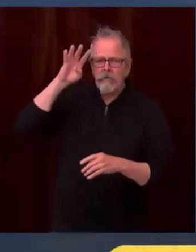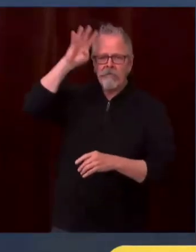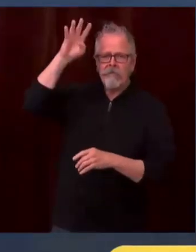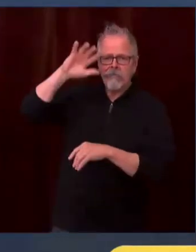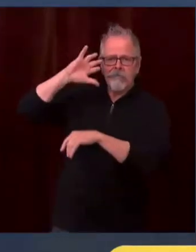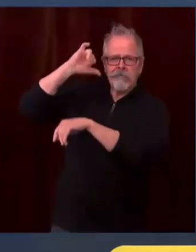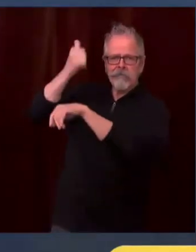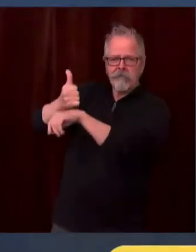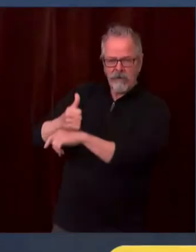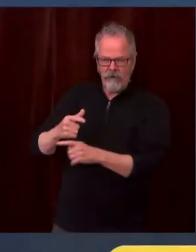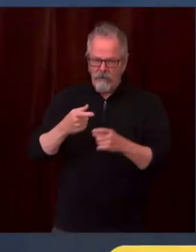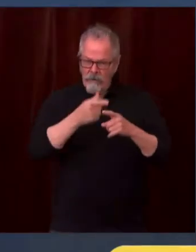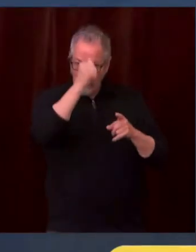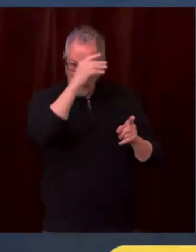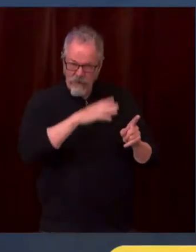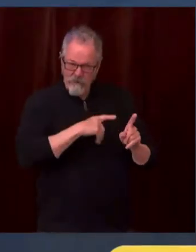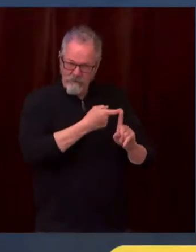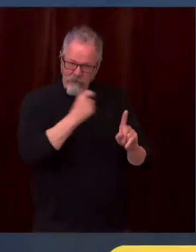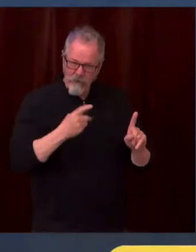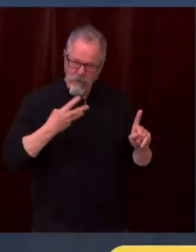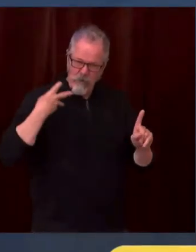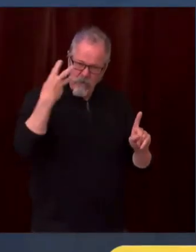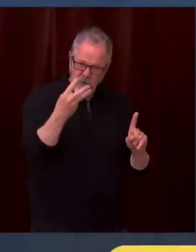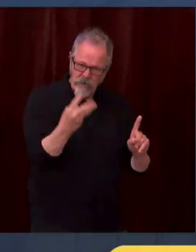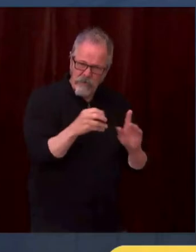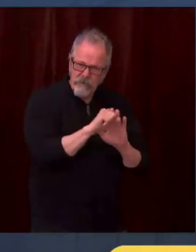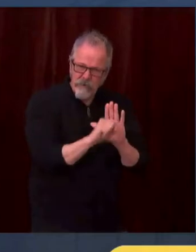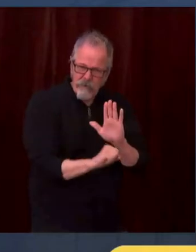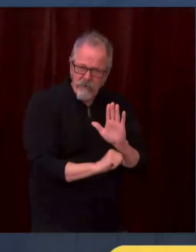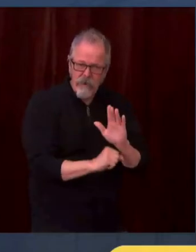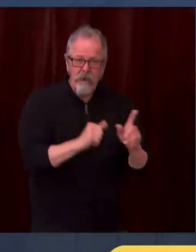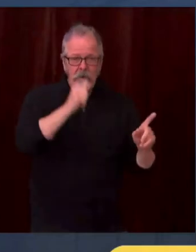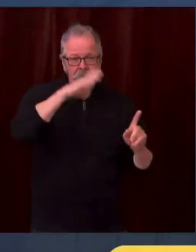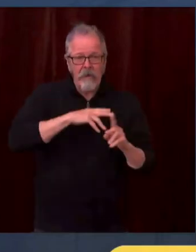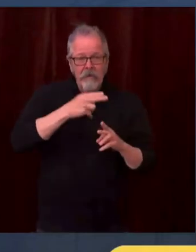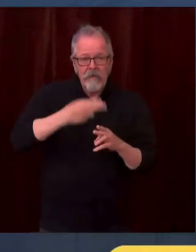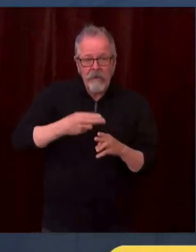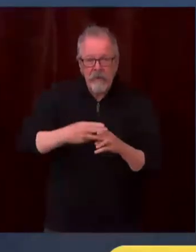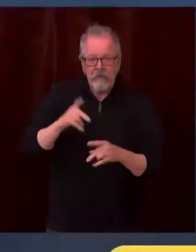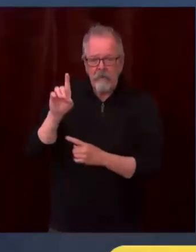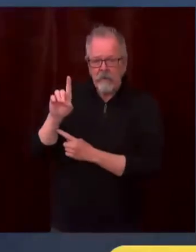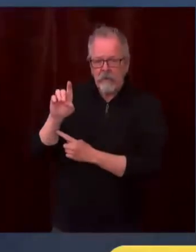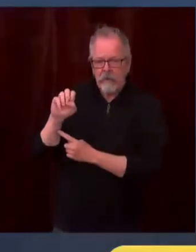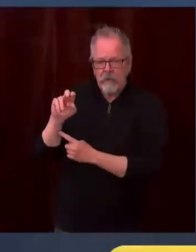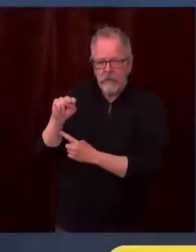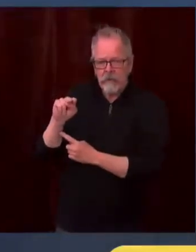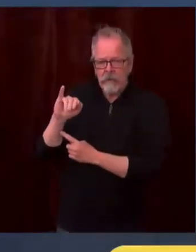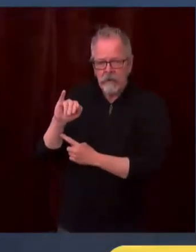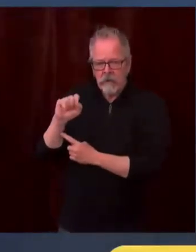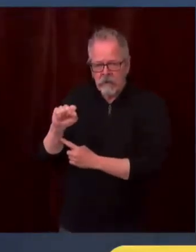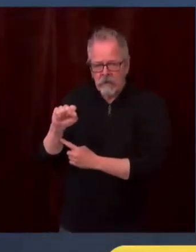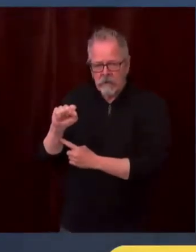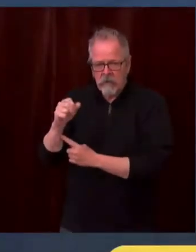first director of the Environmental Protection Agency Washingtonian who led us in so many great natural causes.